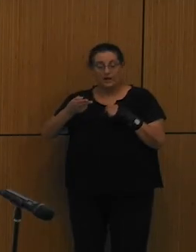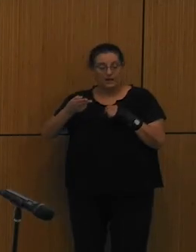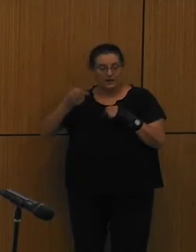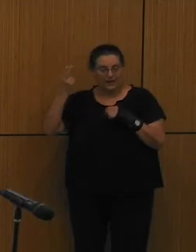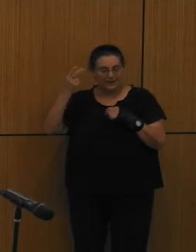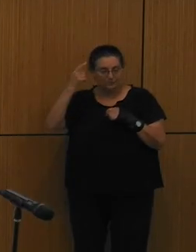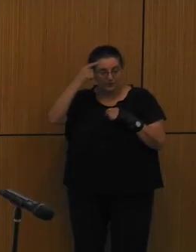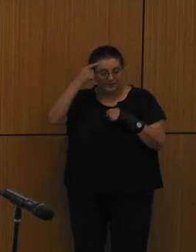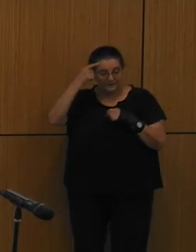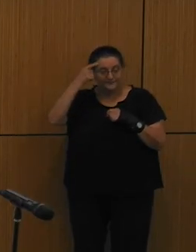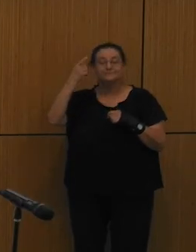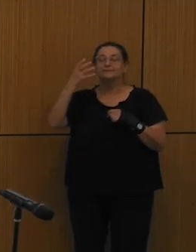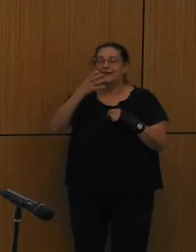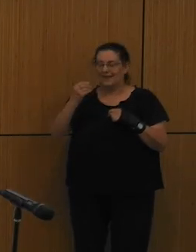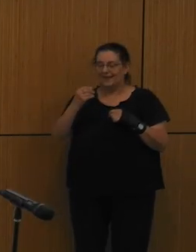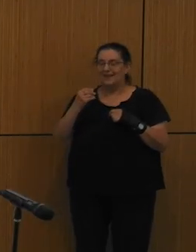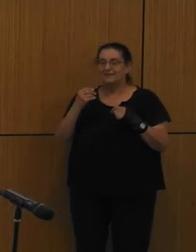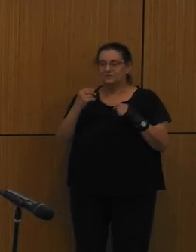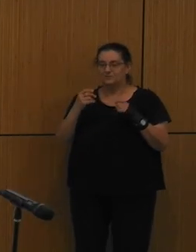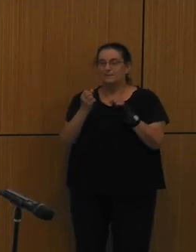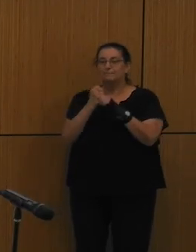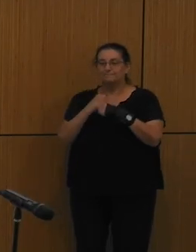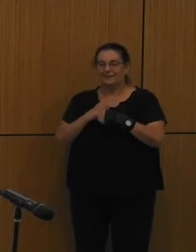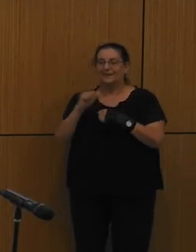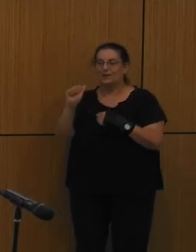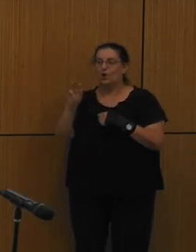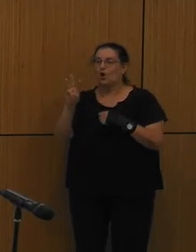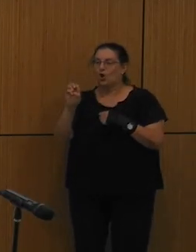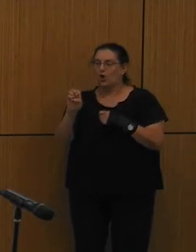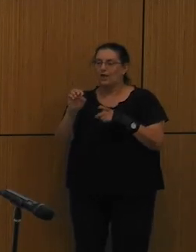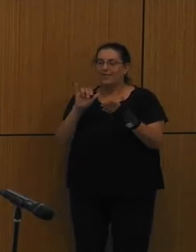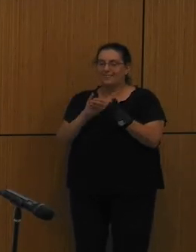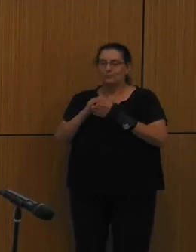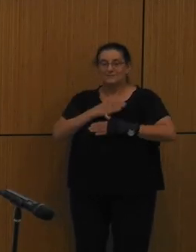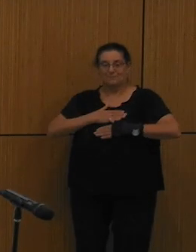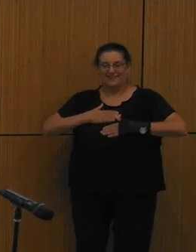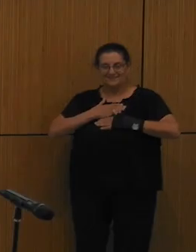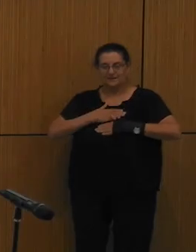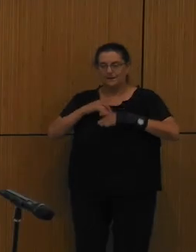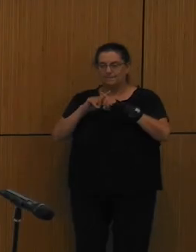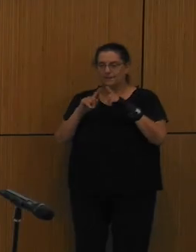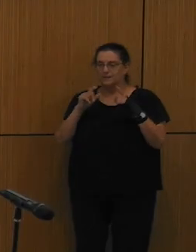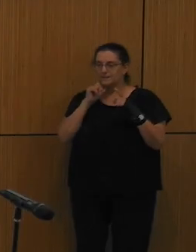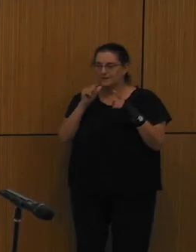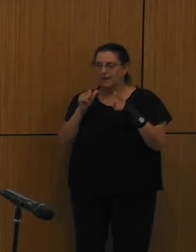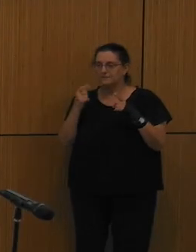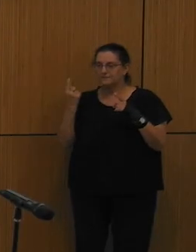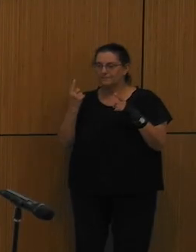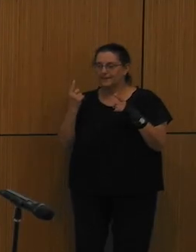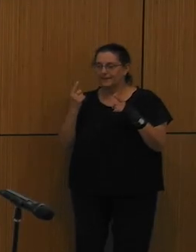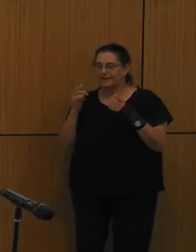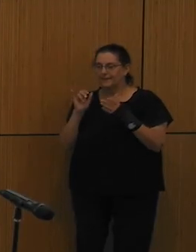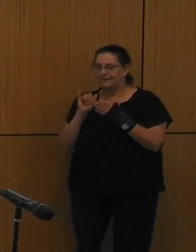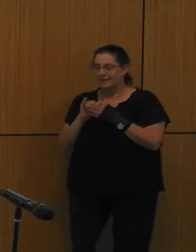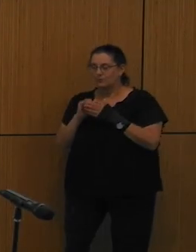as compared to control images that were pleasant but not, inducing. The images that they used were all beautiful natural